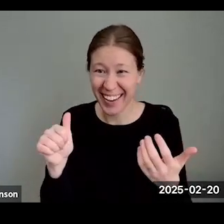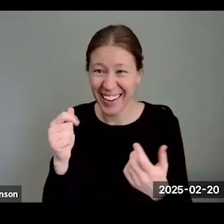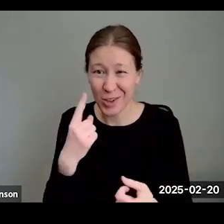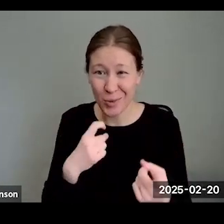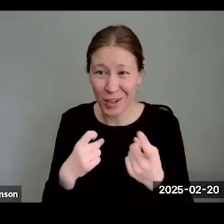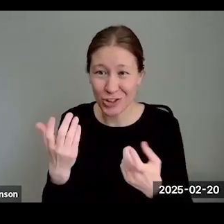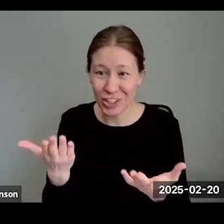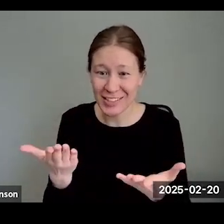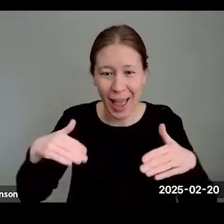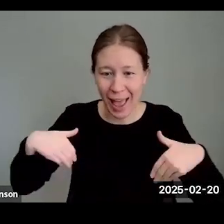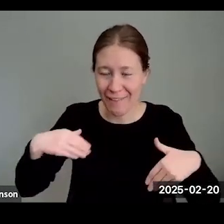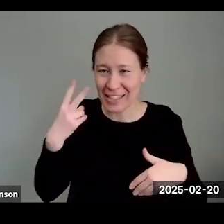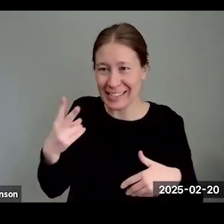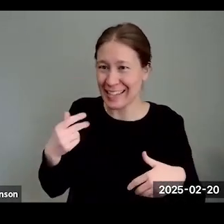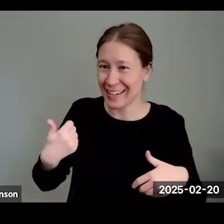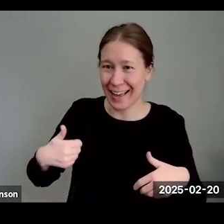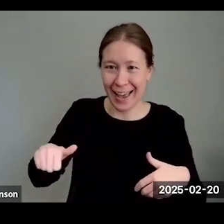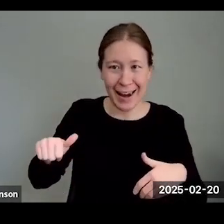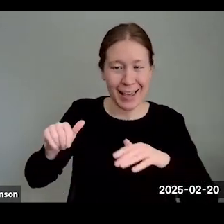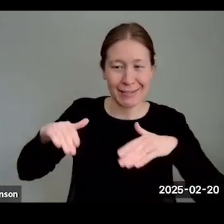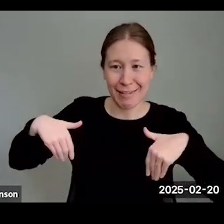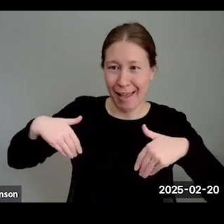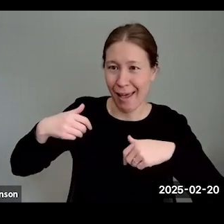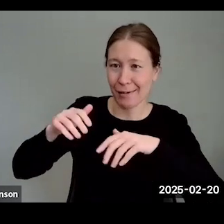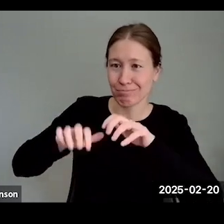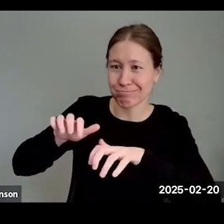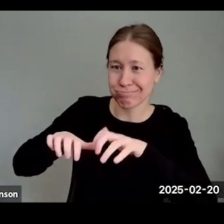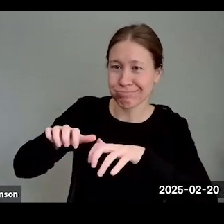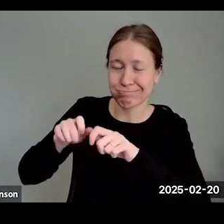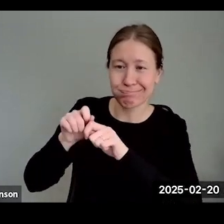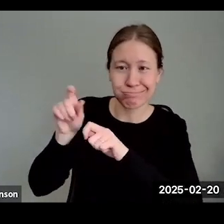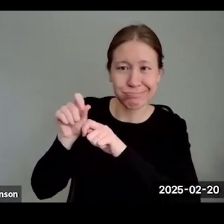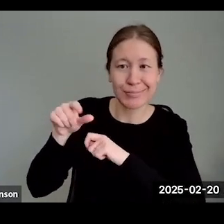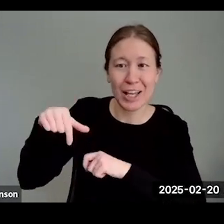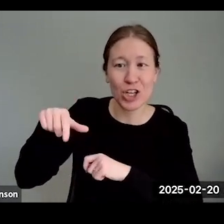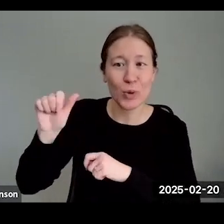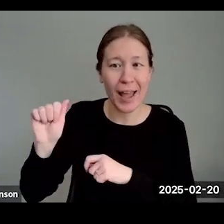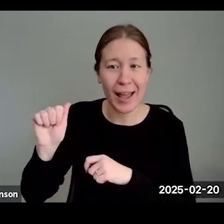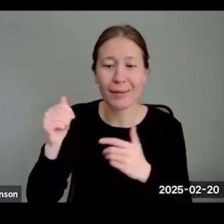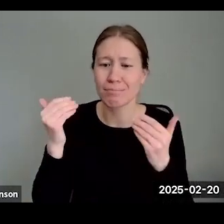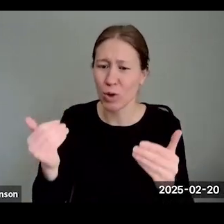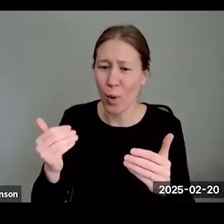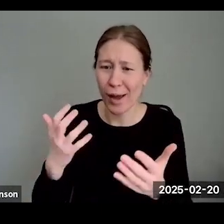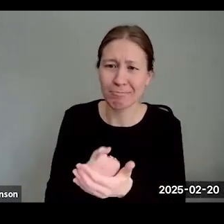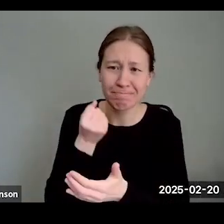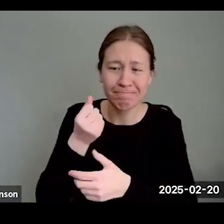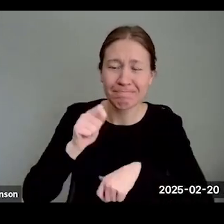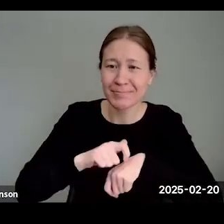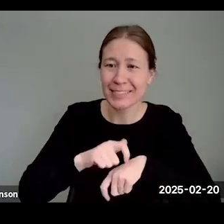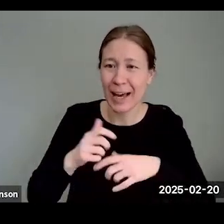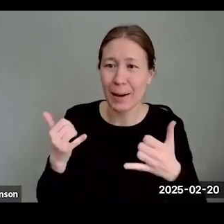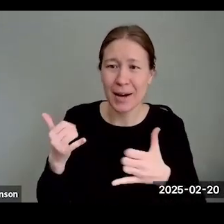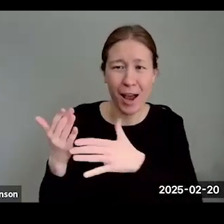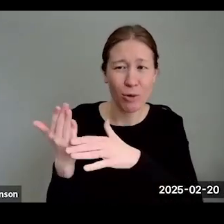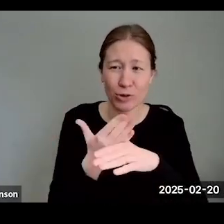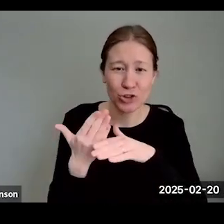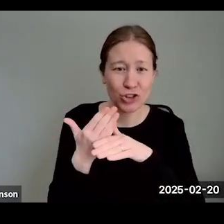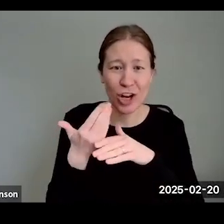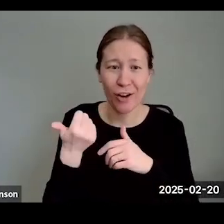I haven't seen that any have been submitted in the Q&A. But we'd like to offer anyone time to share with us any questions that they may have.